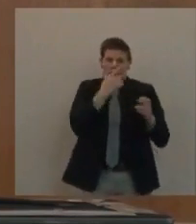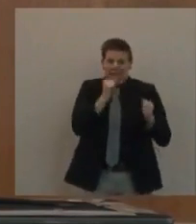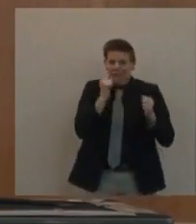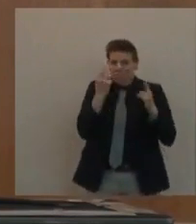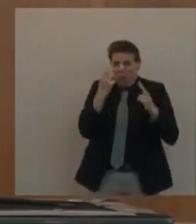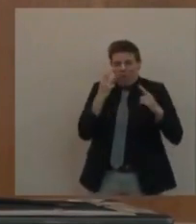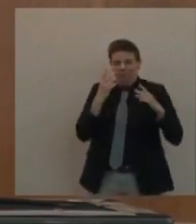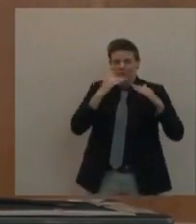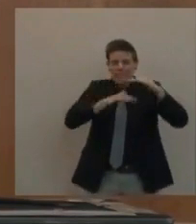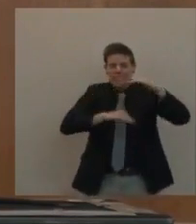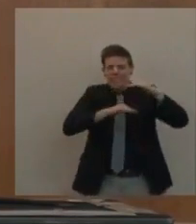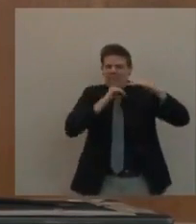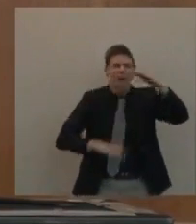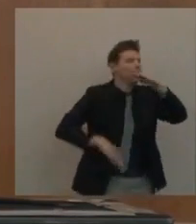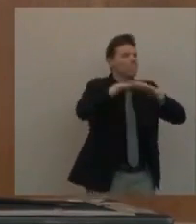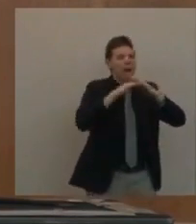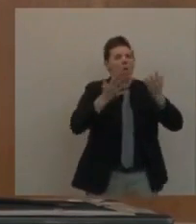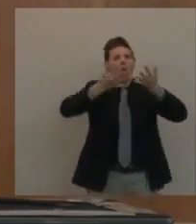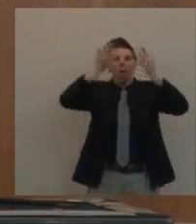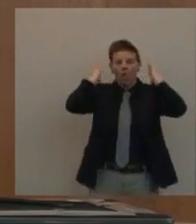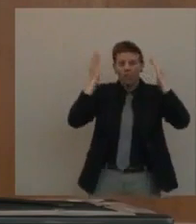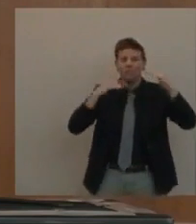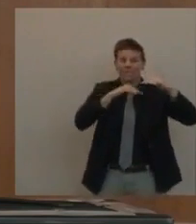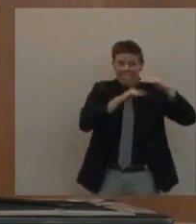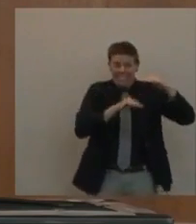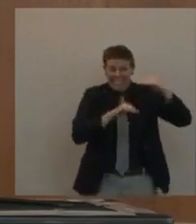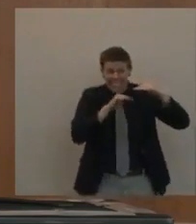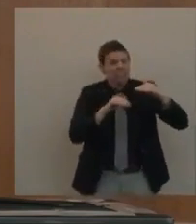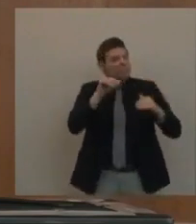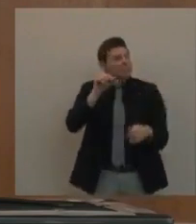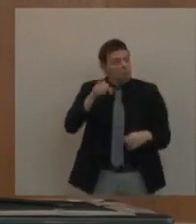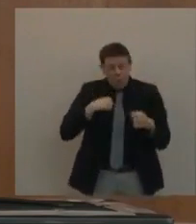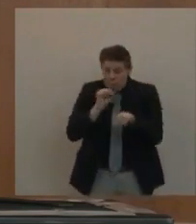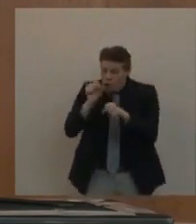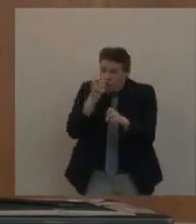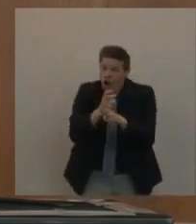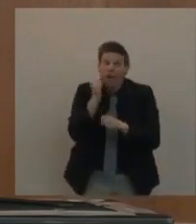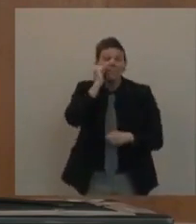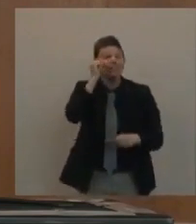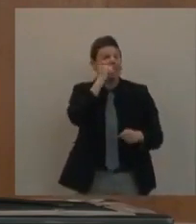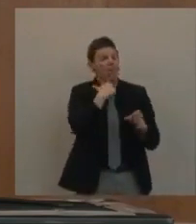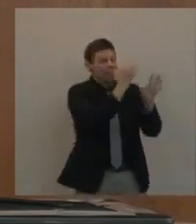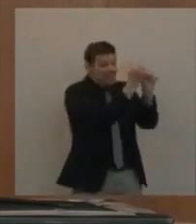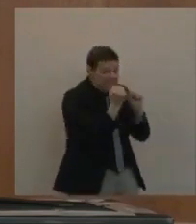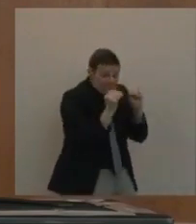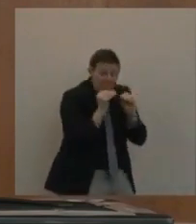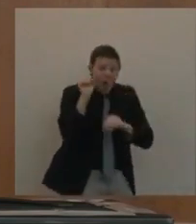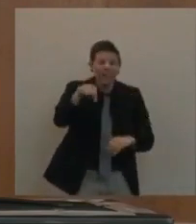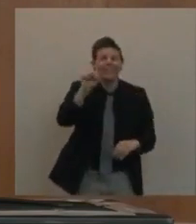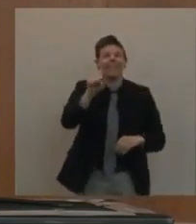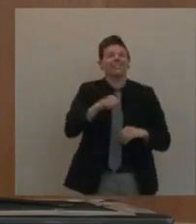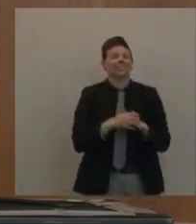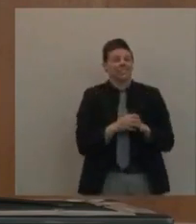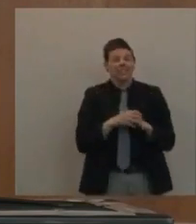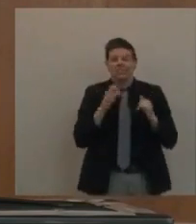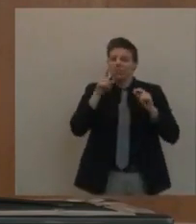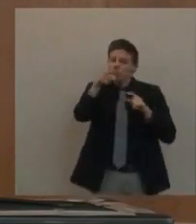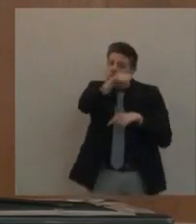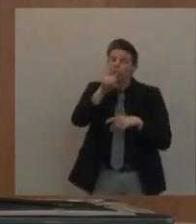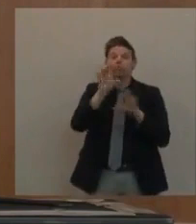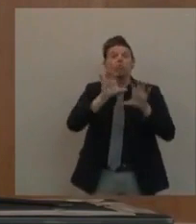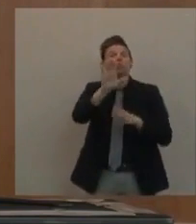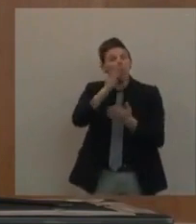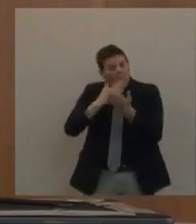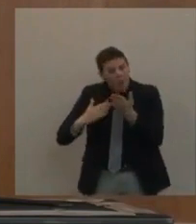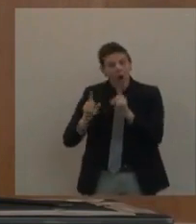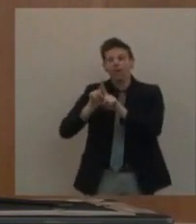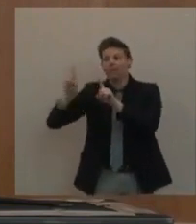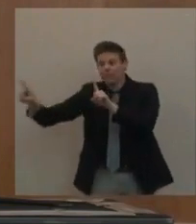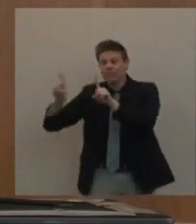THE ONLY WAY THAT I CAN DO IT, AND WE ARE STILL GETTING VENTILATORS, WE JUST GOT 30 MORE IN T STATE, WE ARE DOING IT.